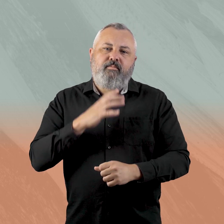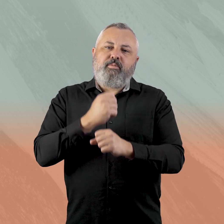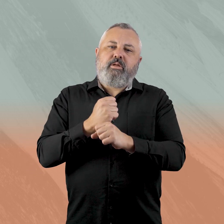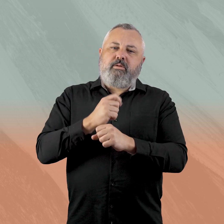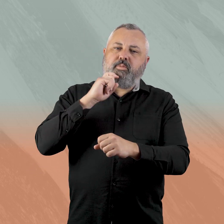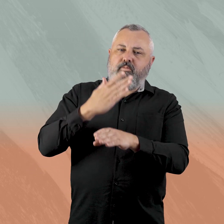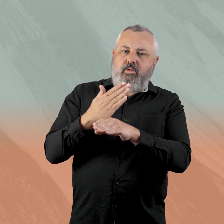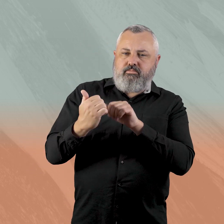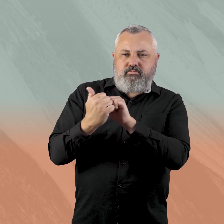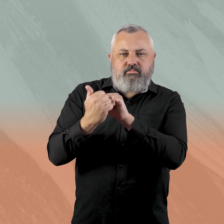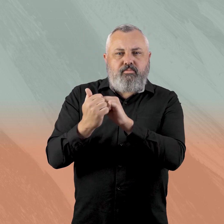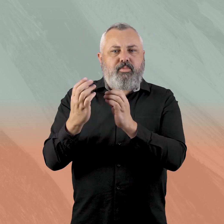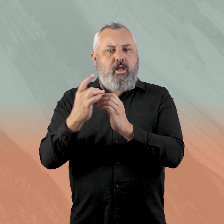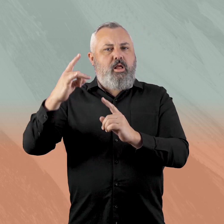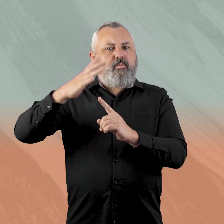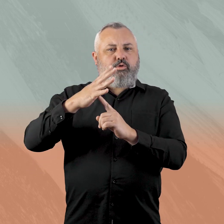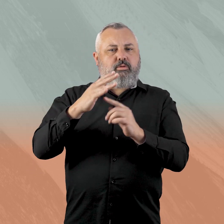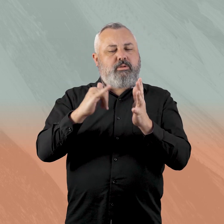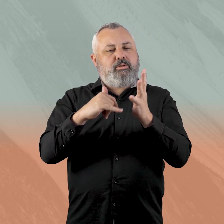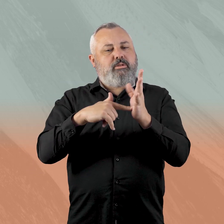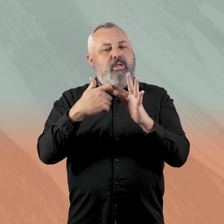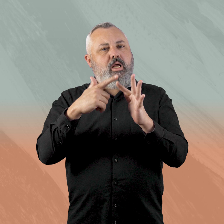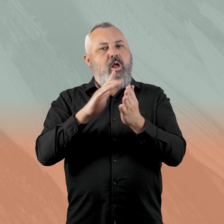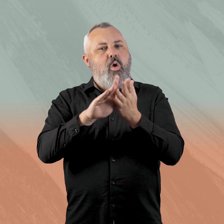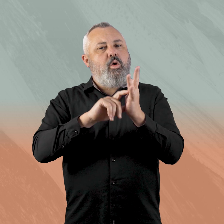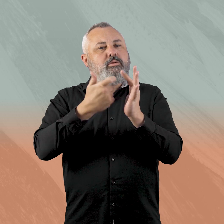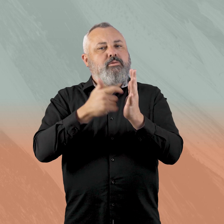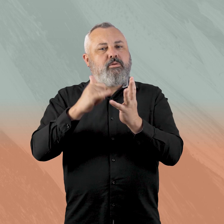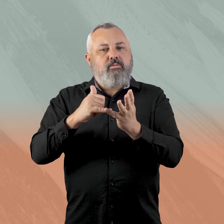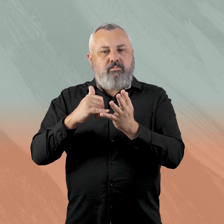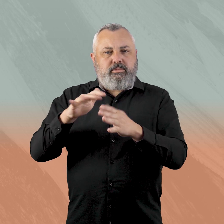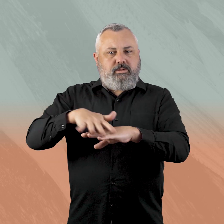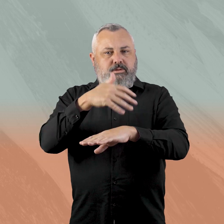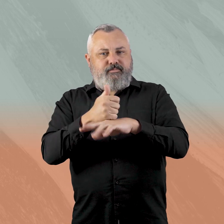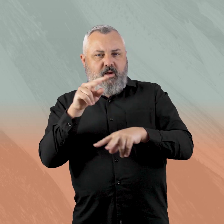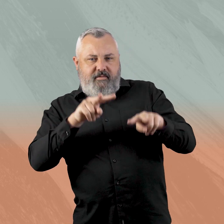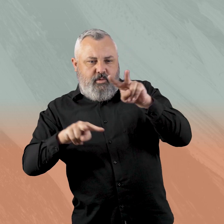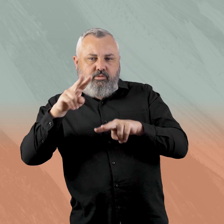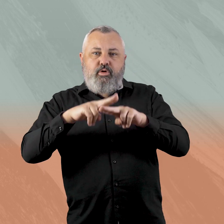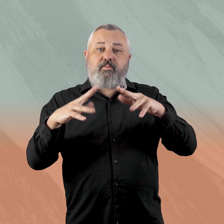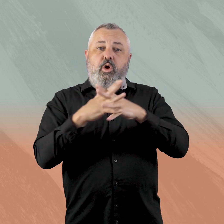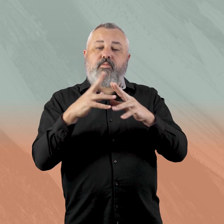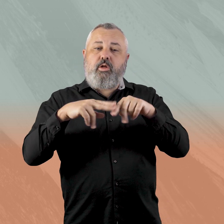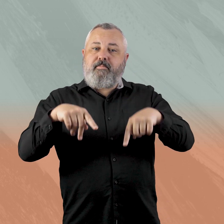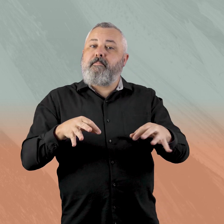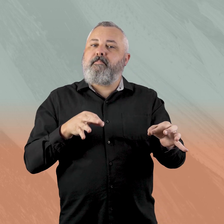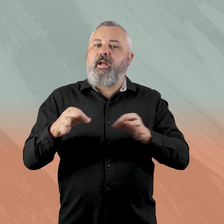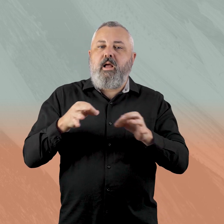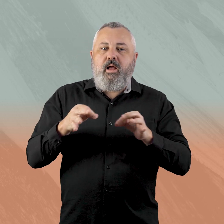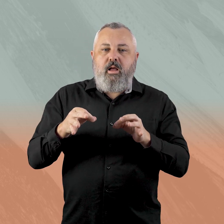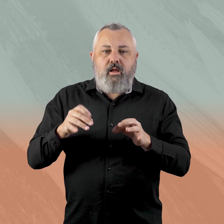The Government will work closely with key stakeholders to establish an evaluation framework for the Plan,